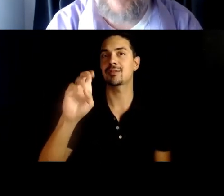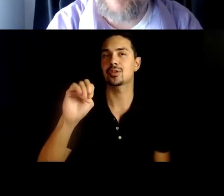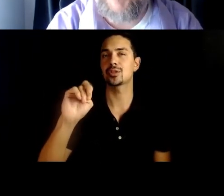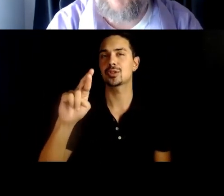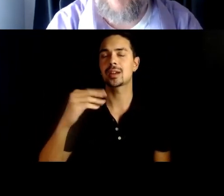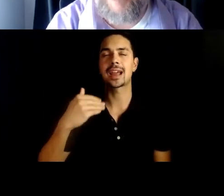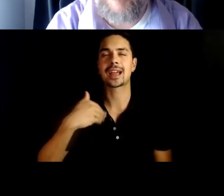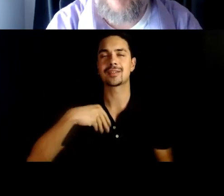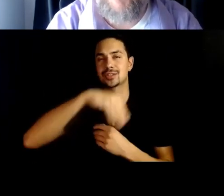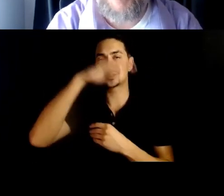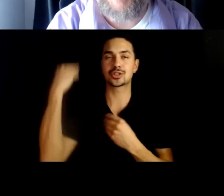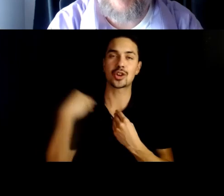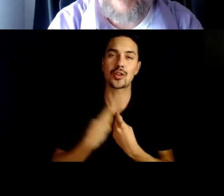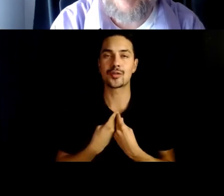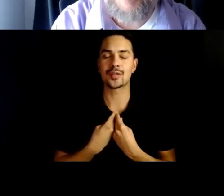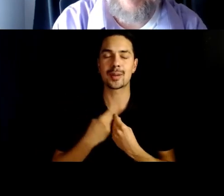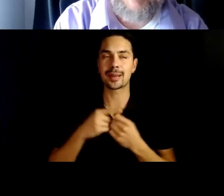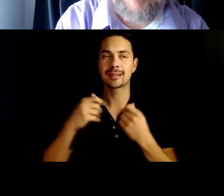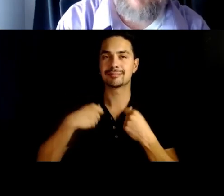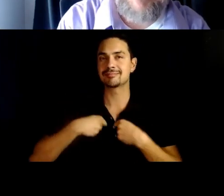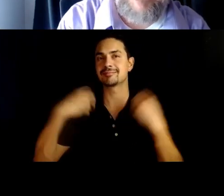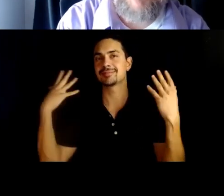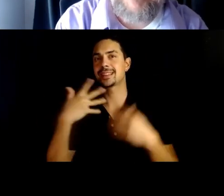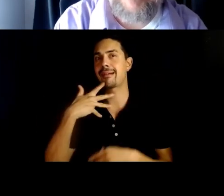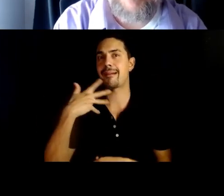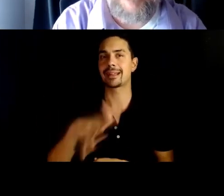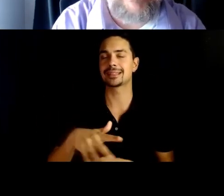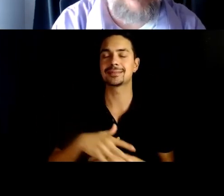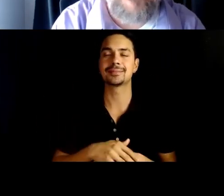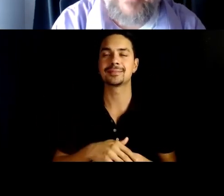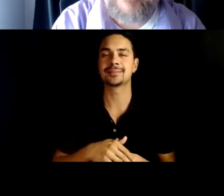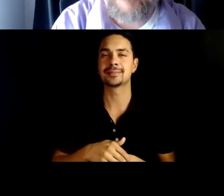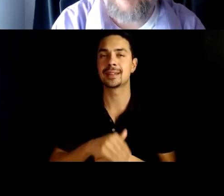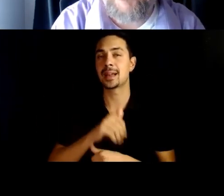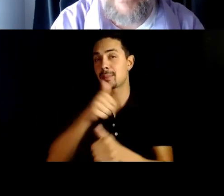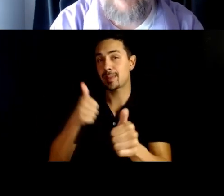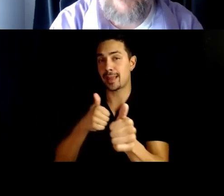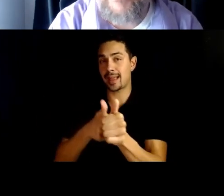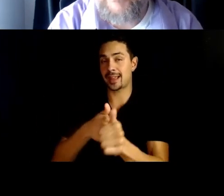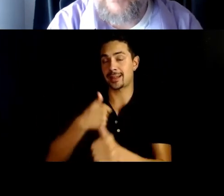but not anymore 'cause it's hot. Behind me is a black drape